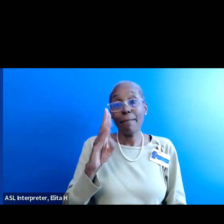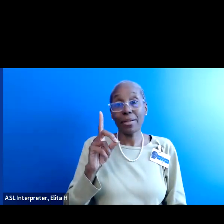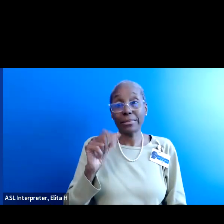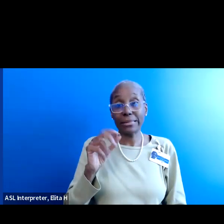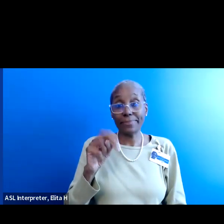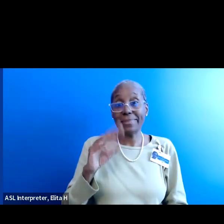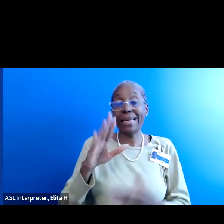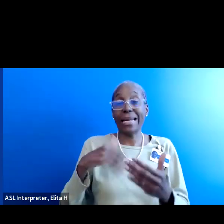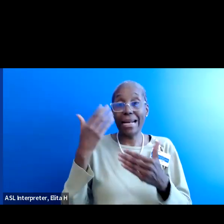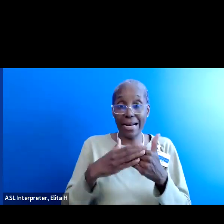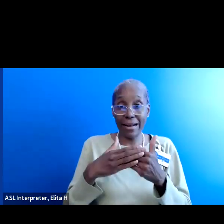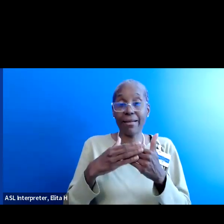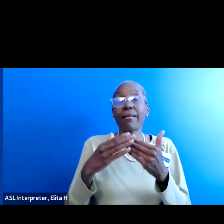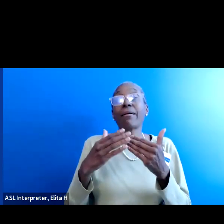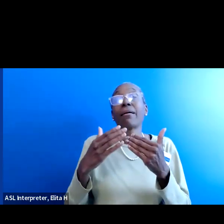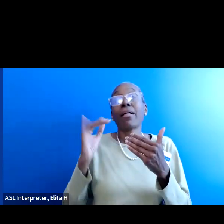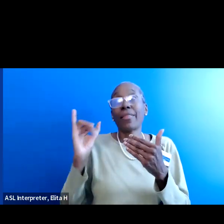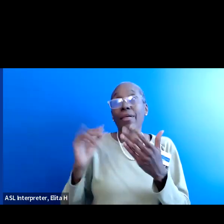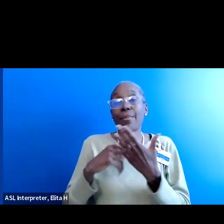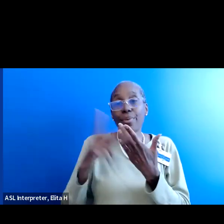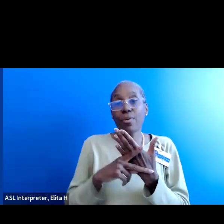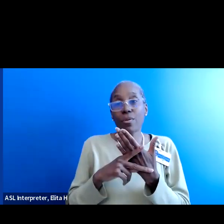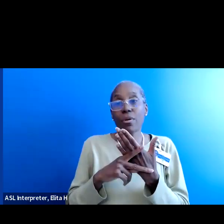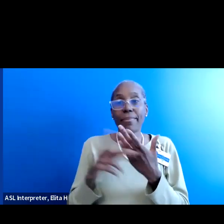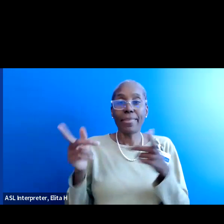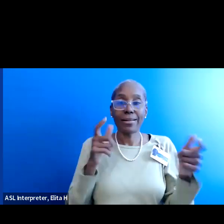And the Ombudsman Program can not, and Iâ€™ll explain this in a minute.